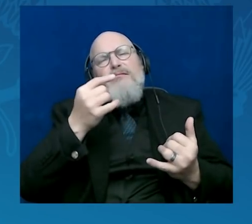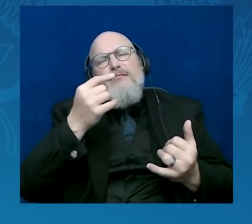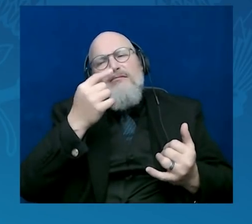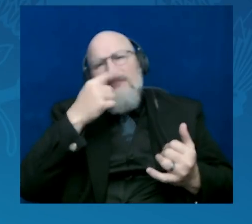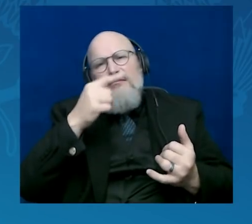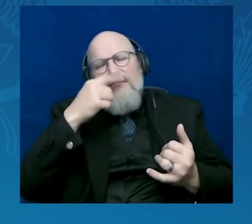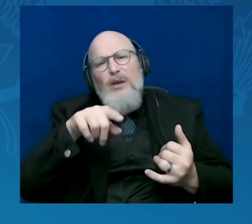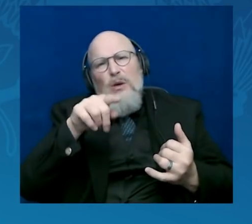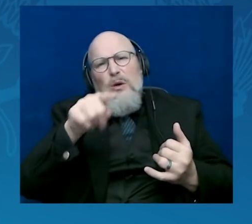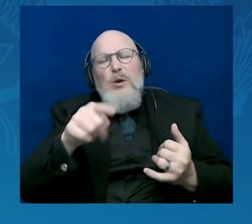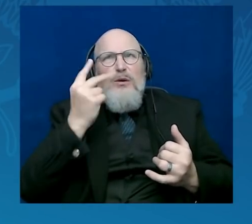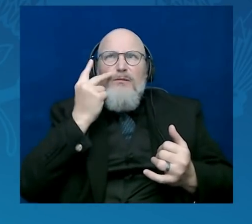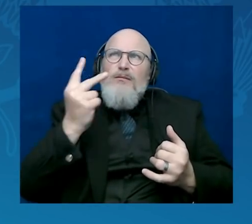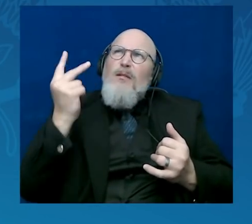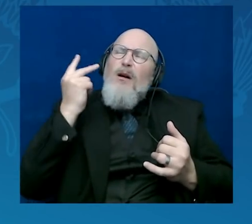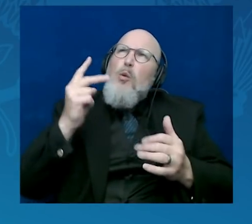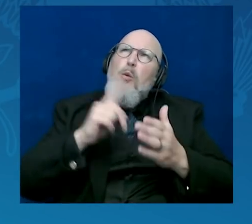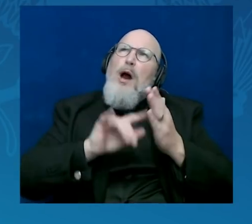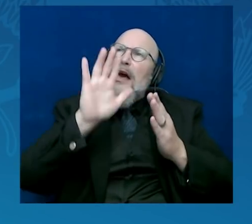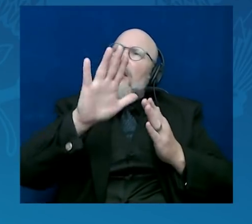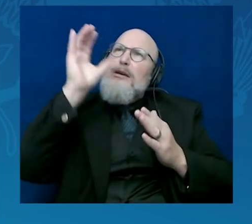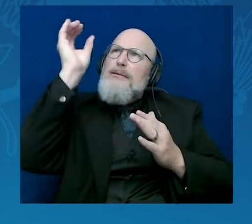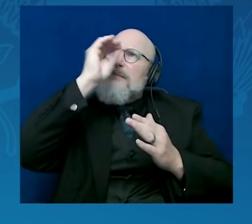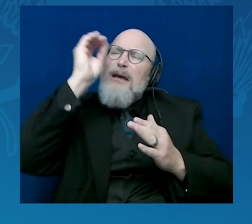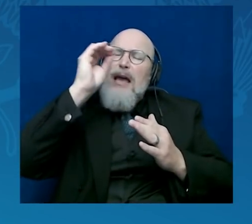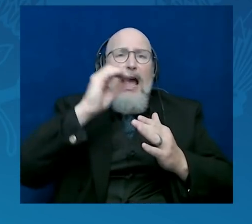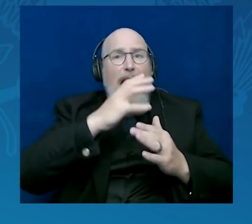conceivably, Americans and Europeans --